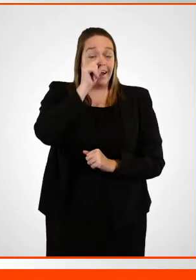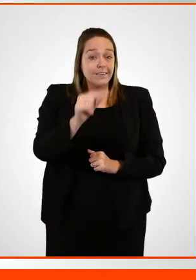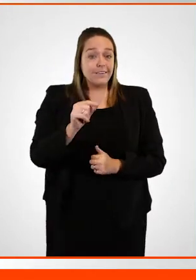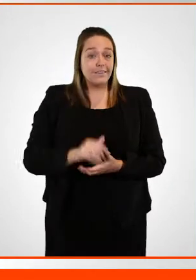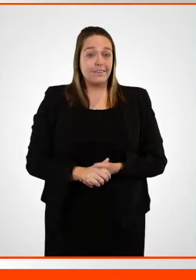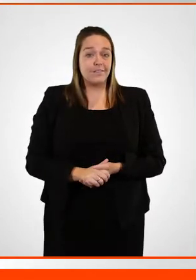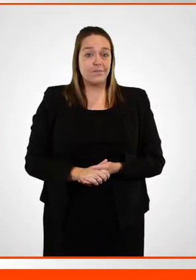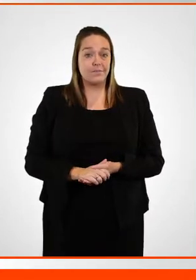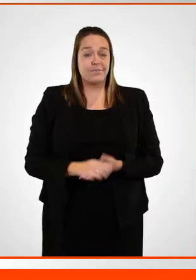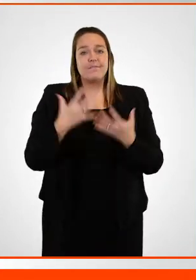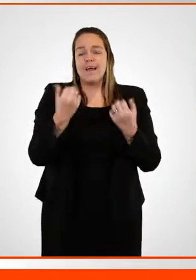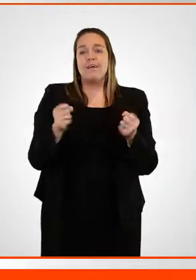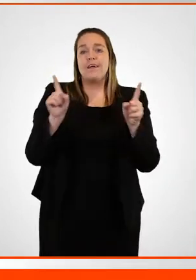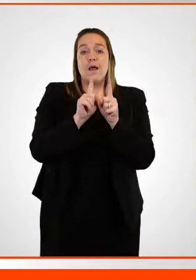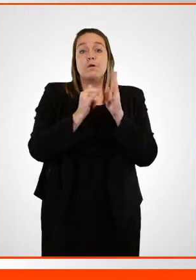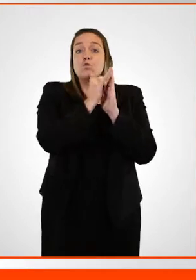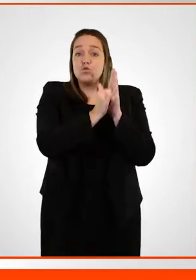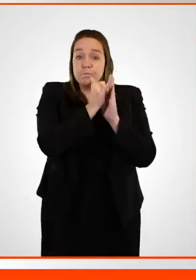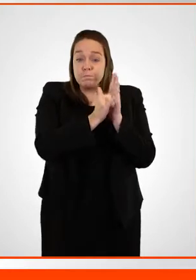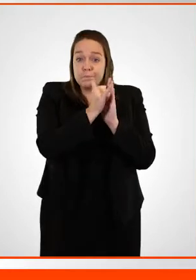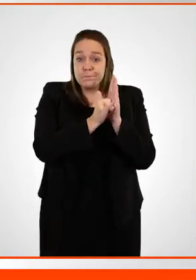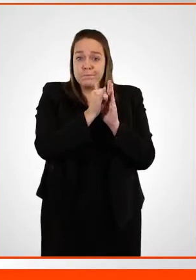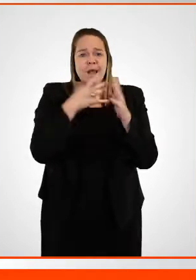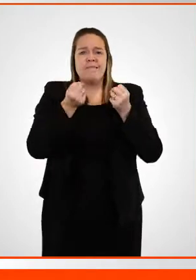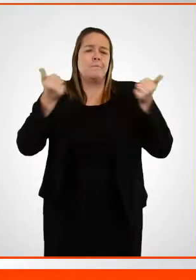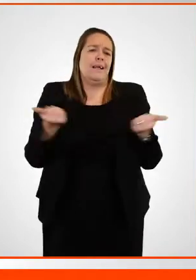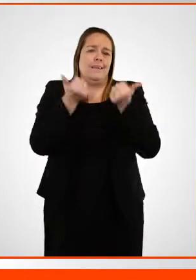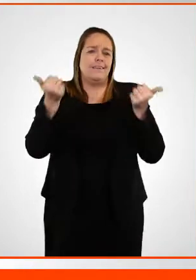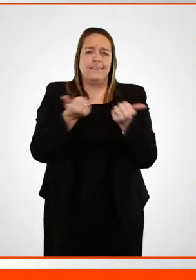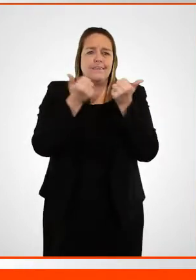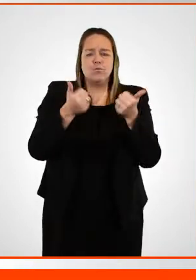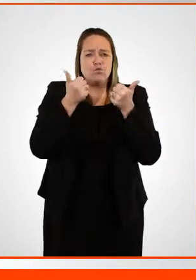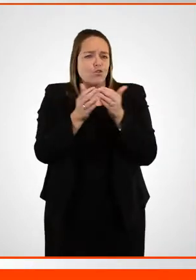So we have such things as YouTube, which has lots of highly motivating,